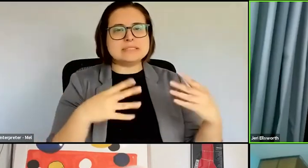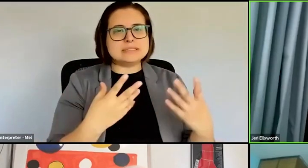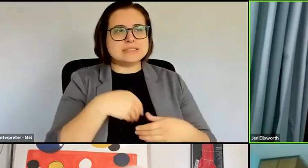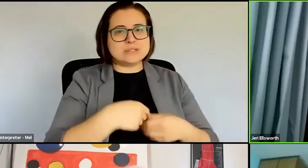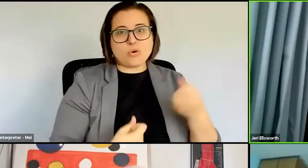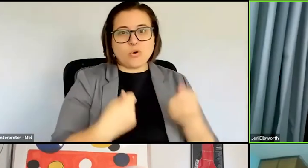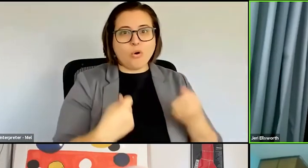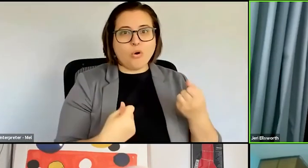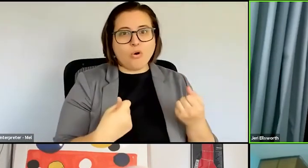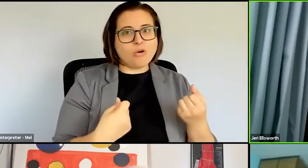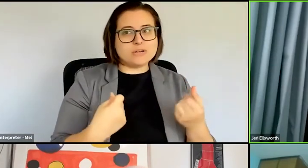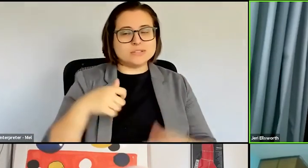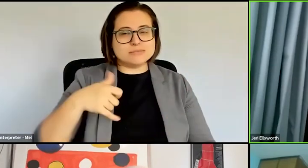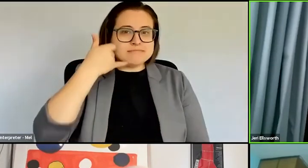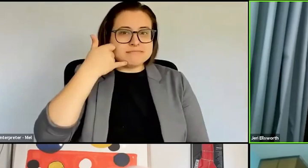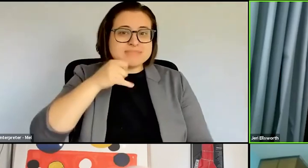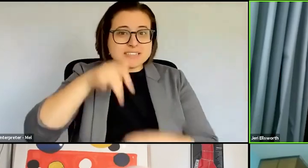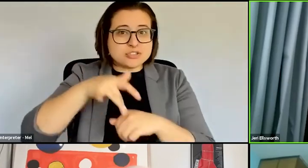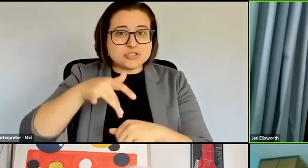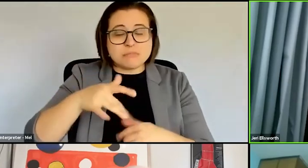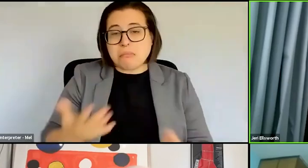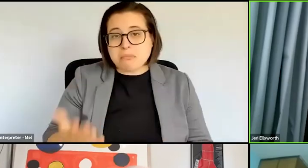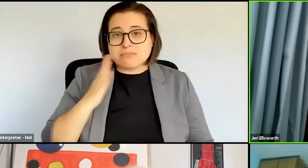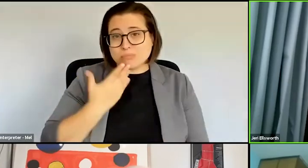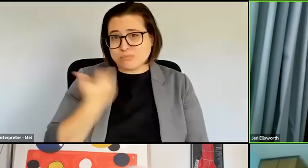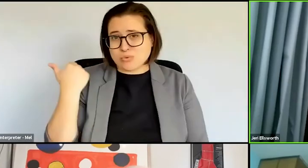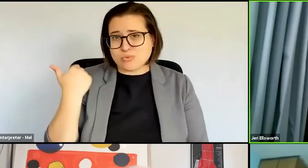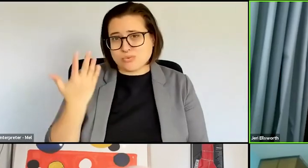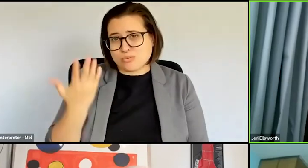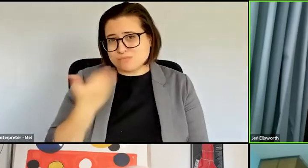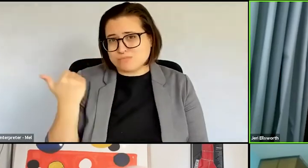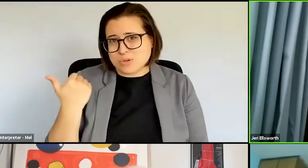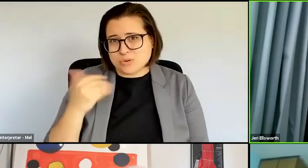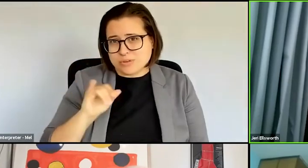not touch anything, that'd probably be a better interface assuming you can get people to adopt it.